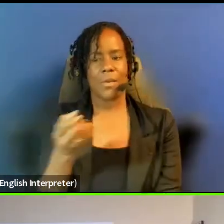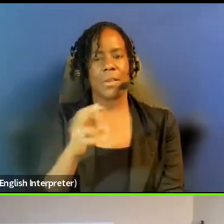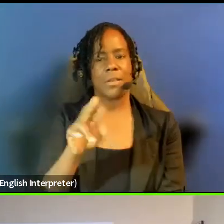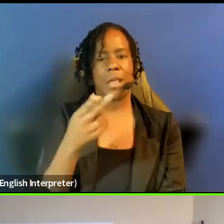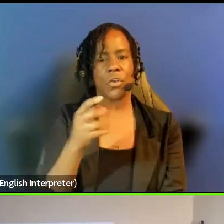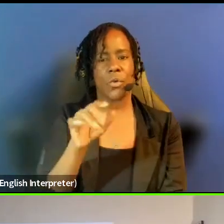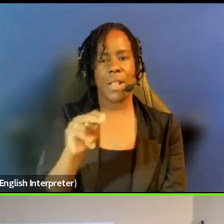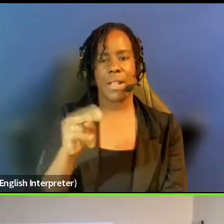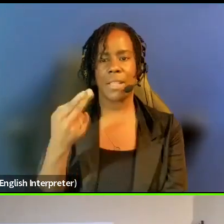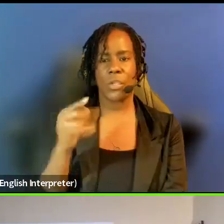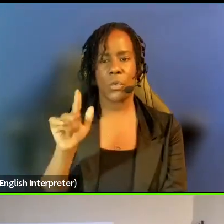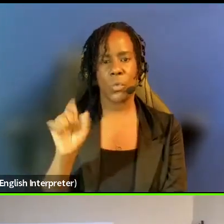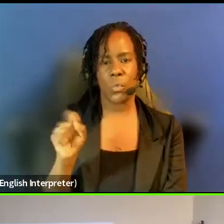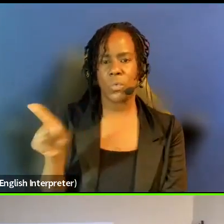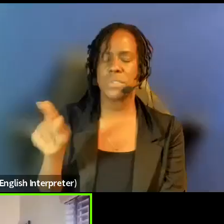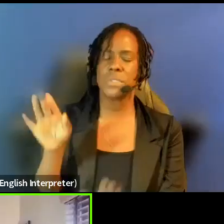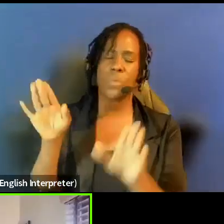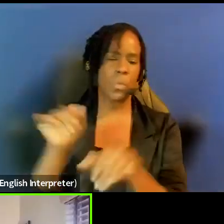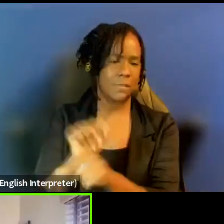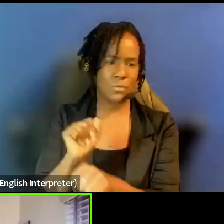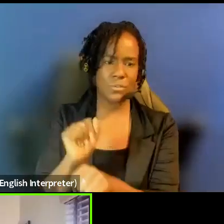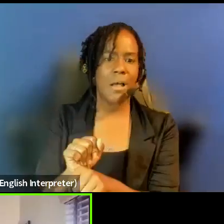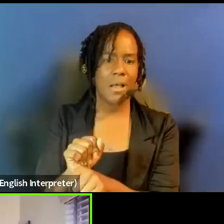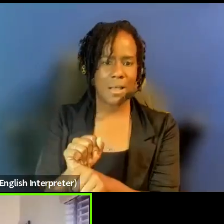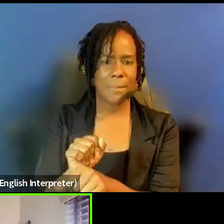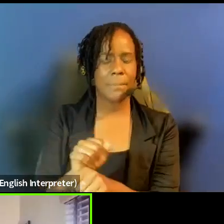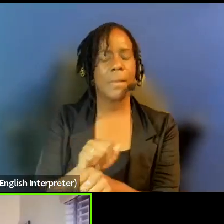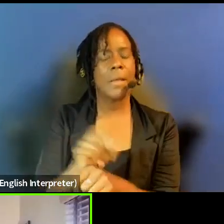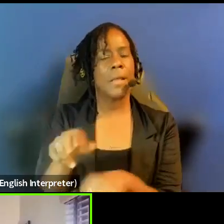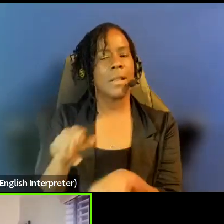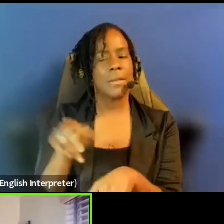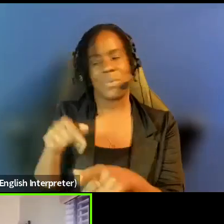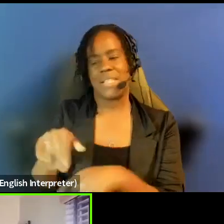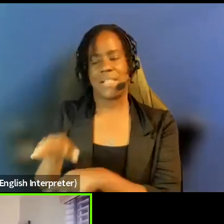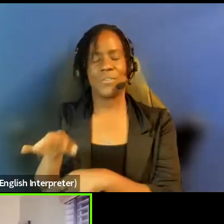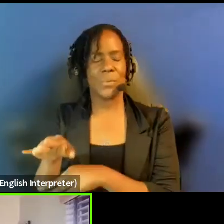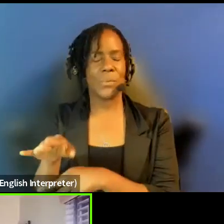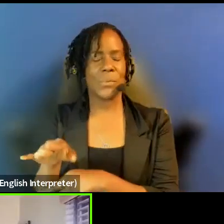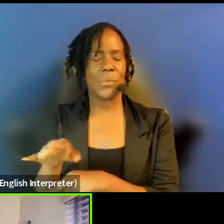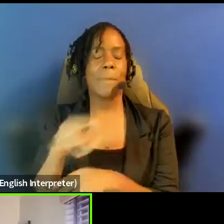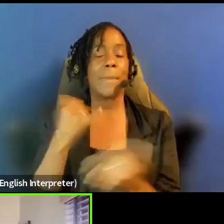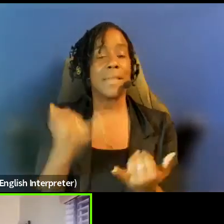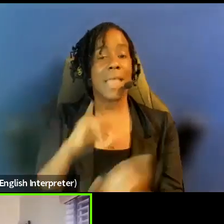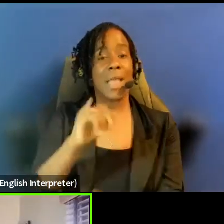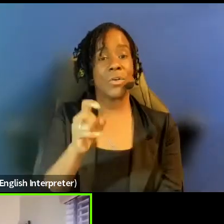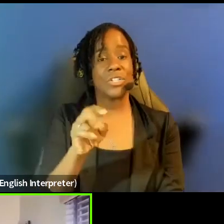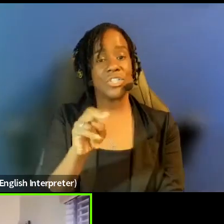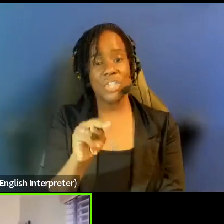PENNI SWEETENBURG-LEE: Thank you. So we are just so excited to have these expert